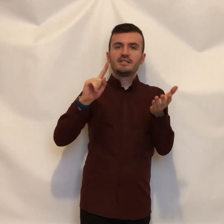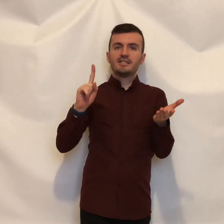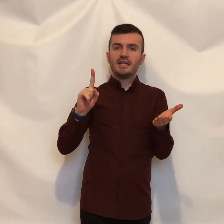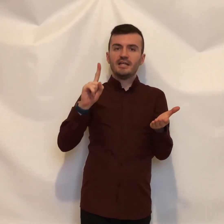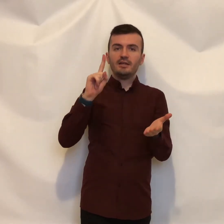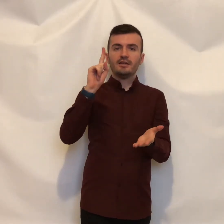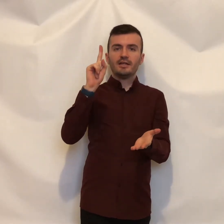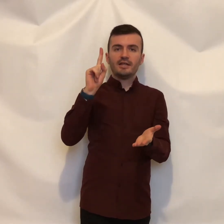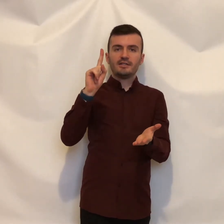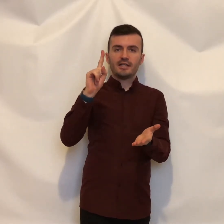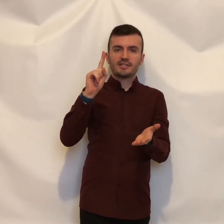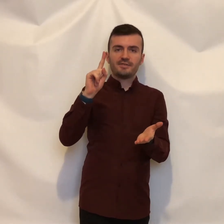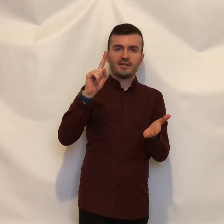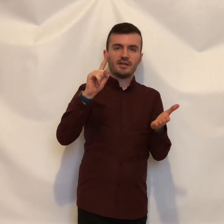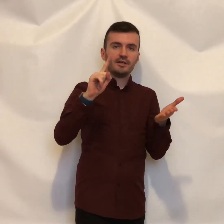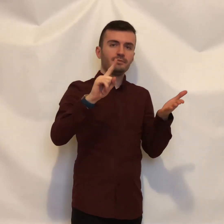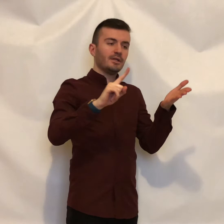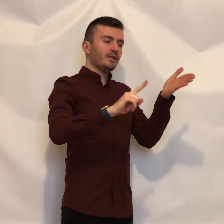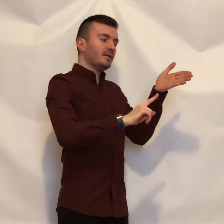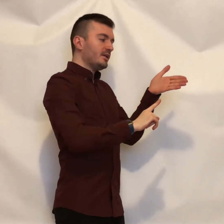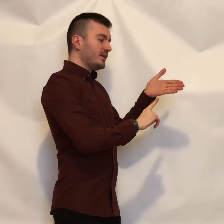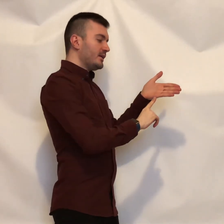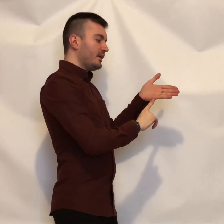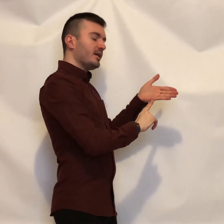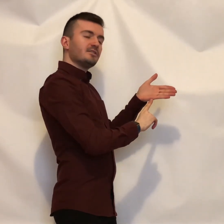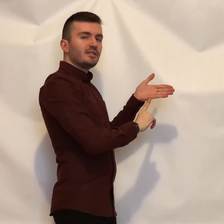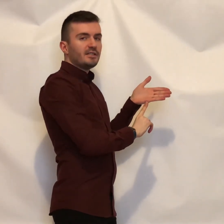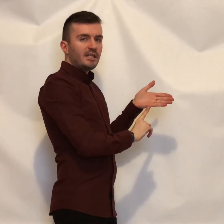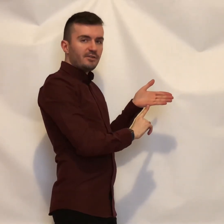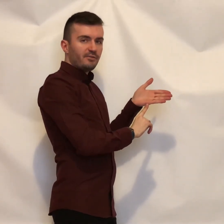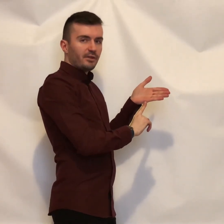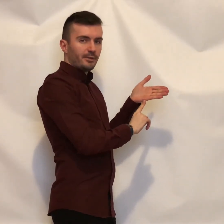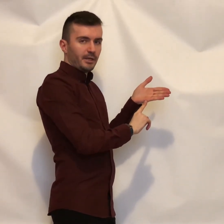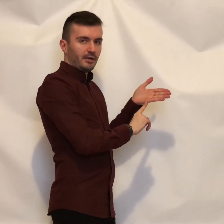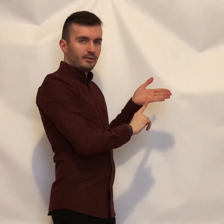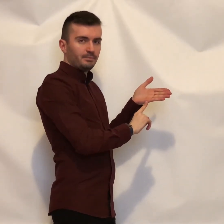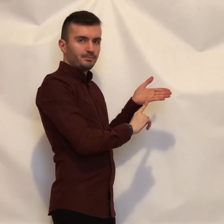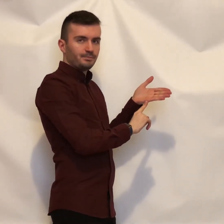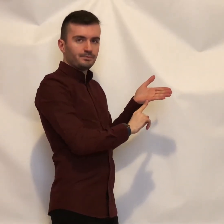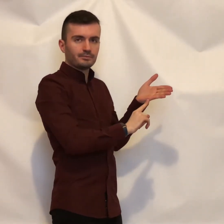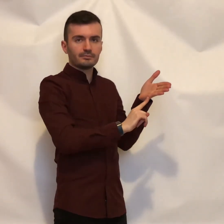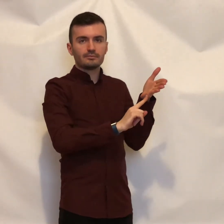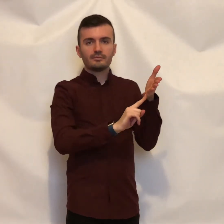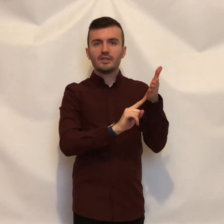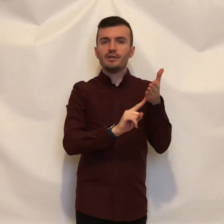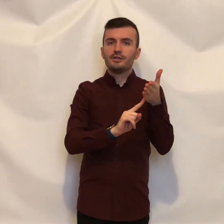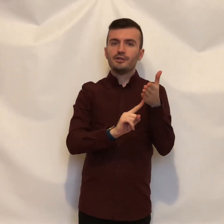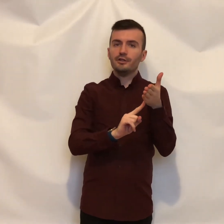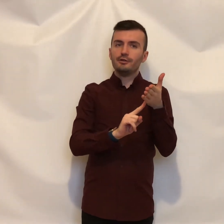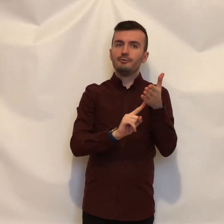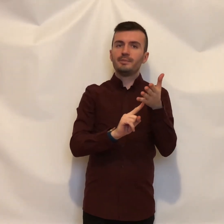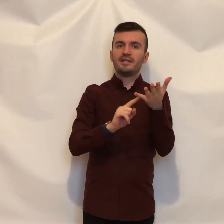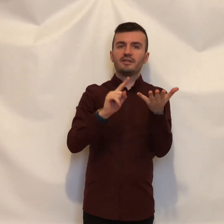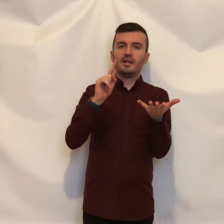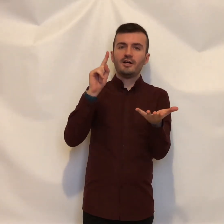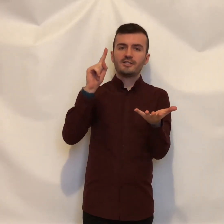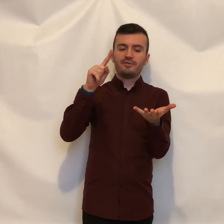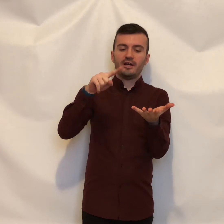't', index finger underneath the palm 'u', being the last vowel